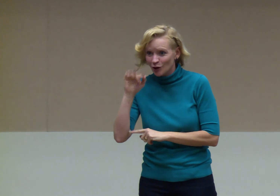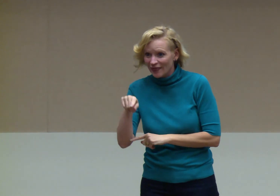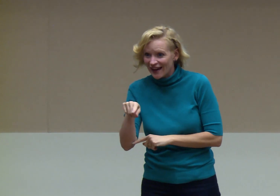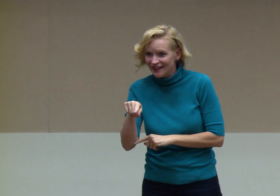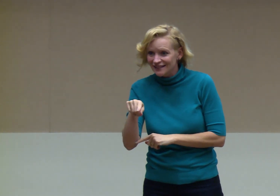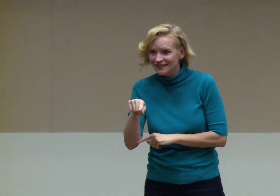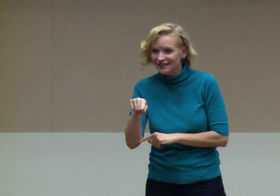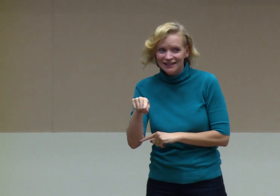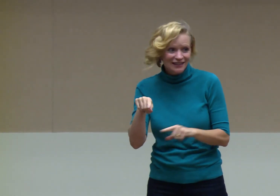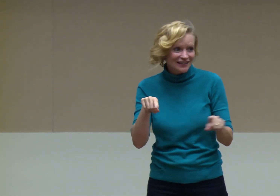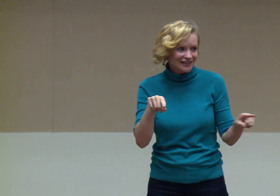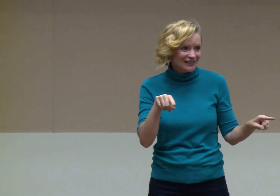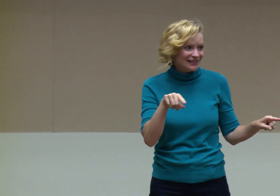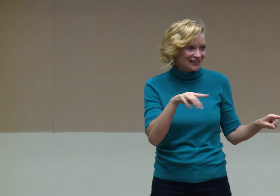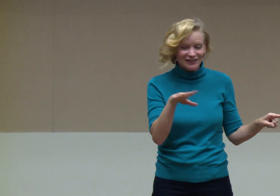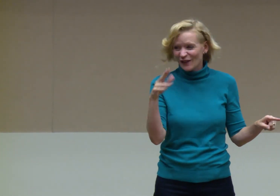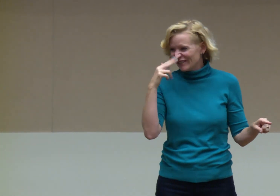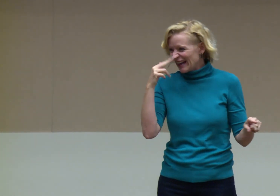Do you know what spoonerism is?